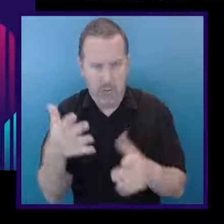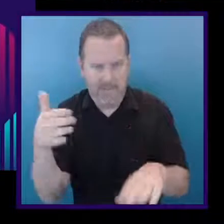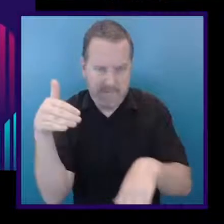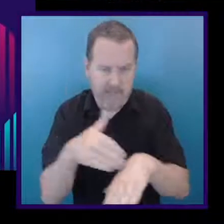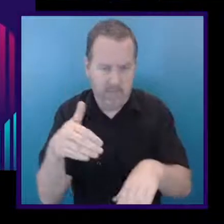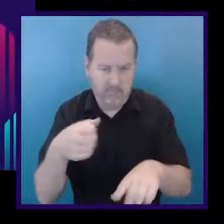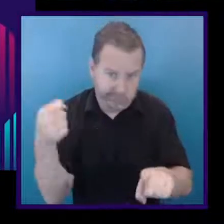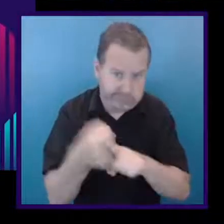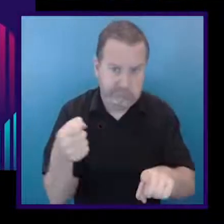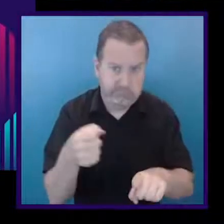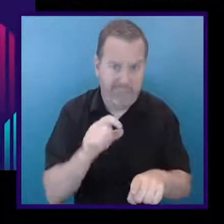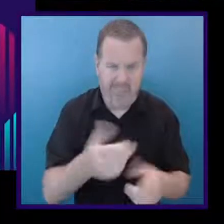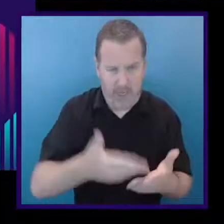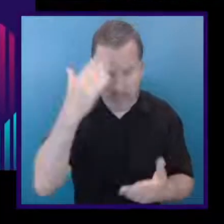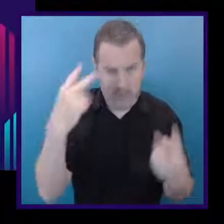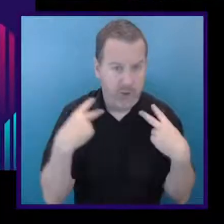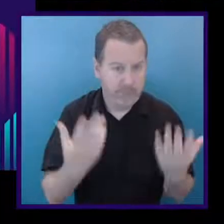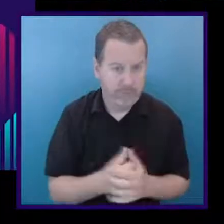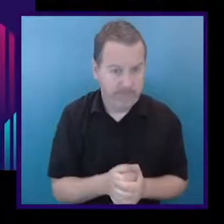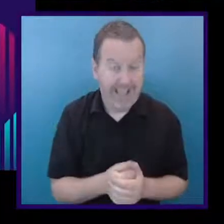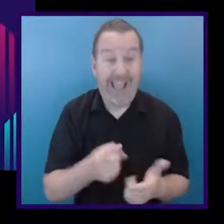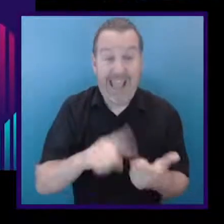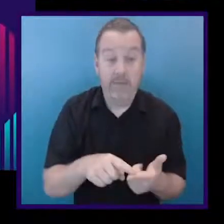Year 9 pupils are also considering their future career options whenever they lead into your